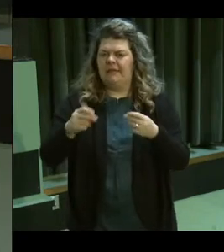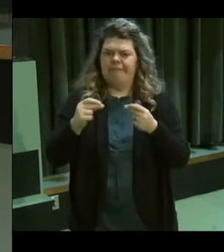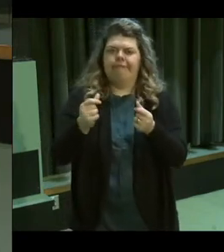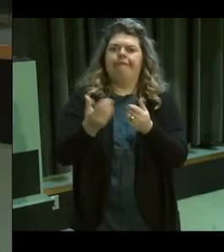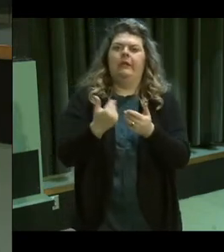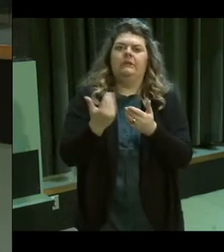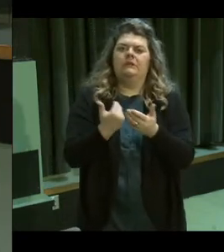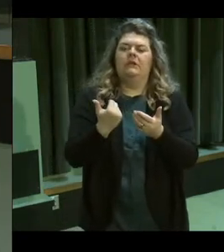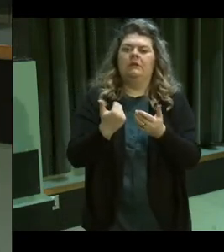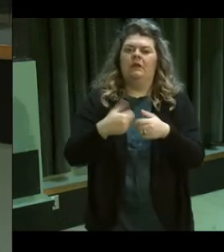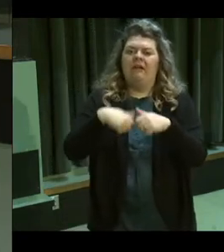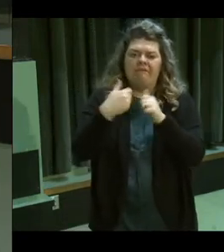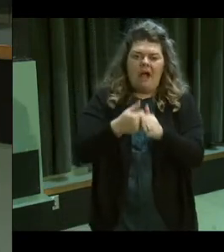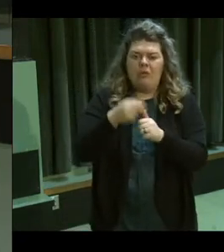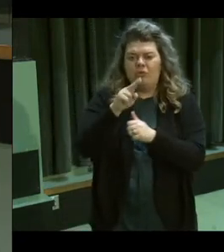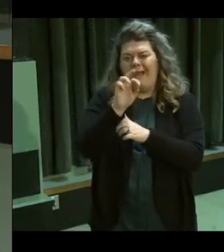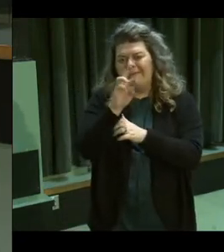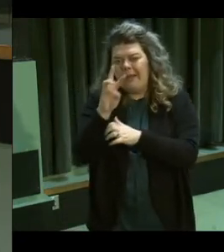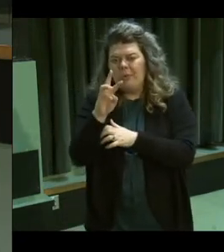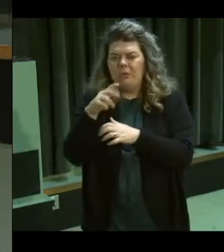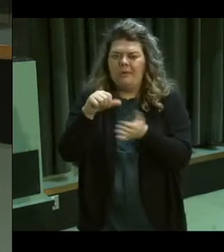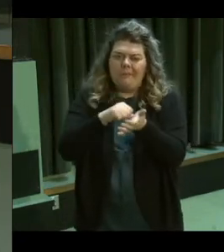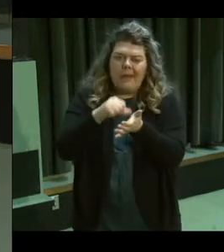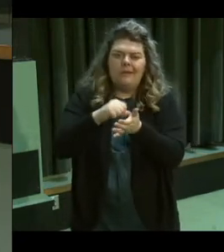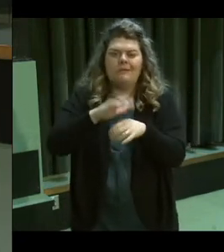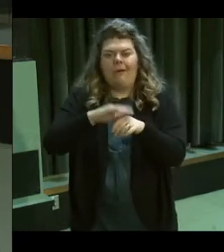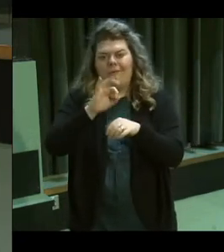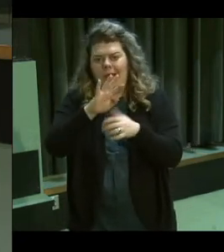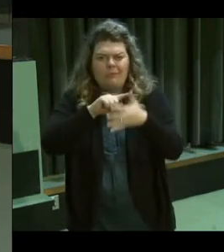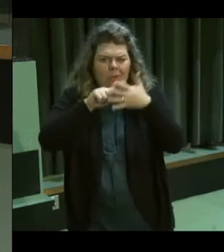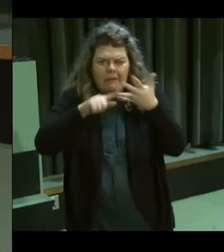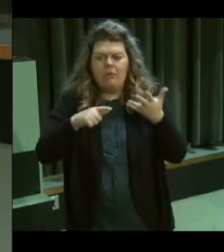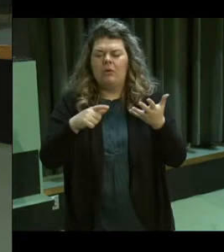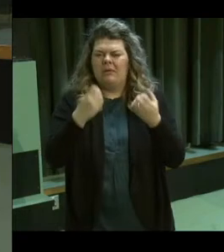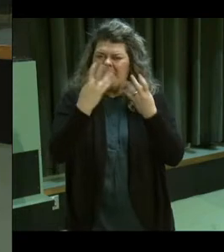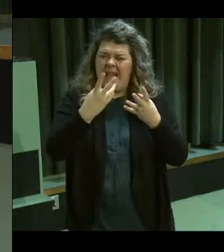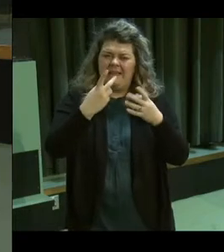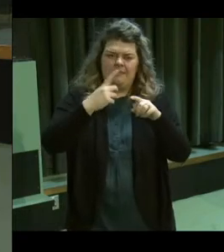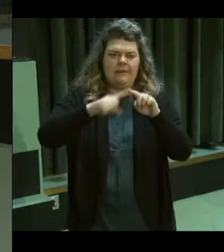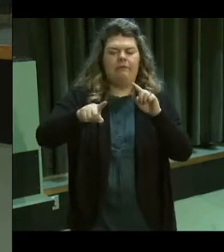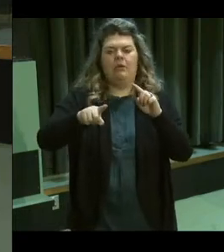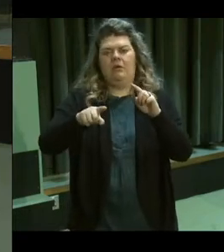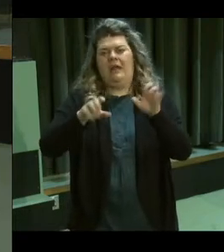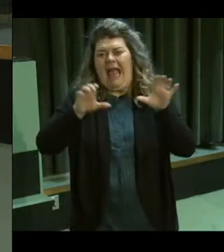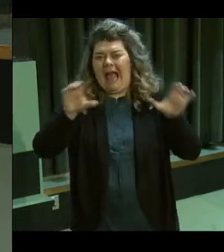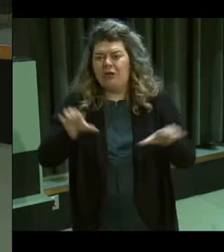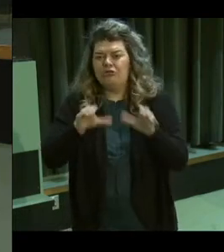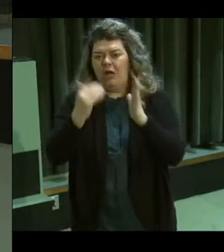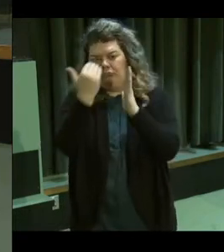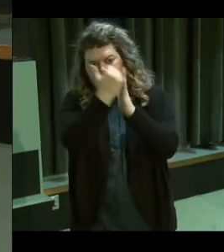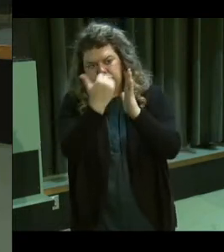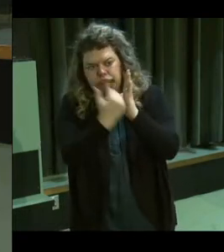following our following the UFW